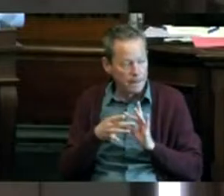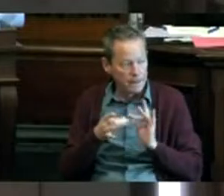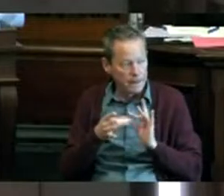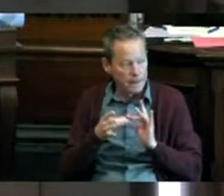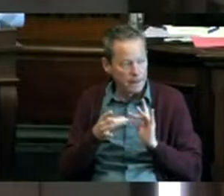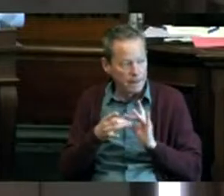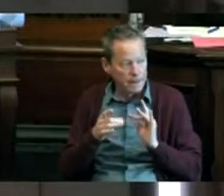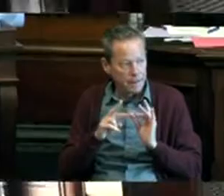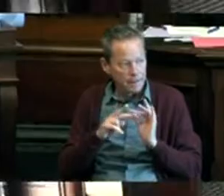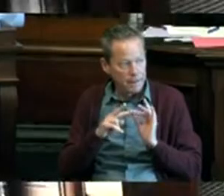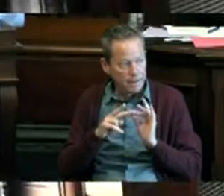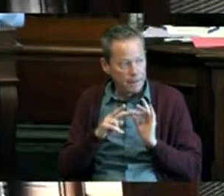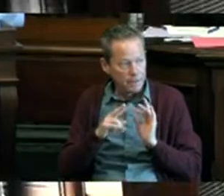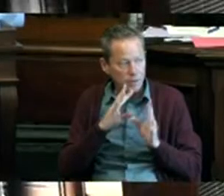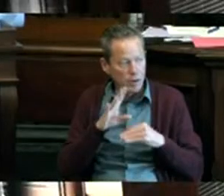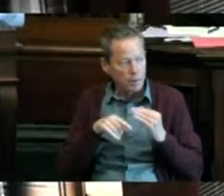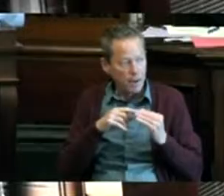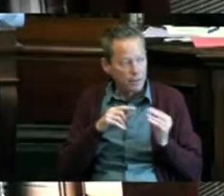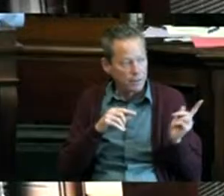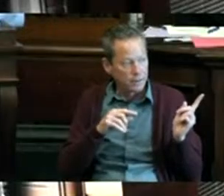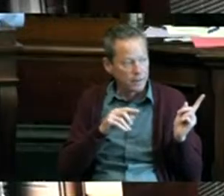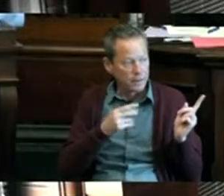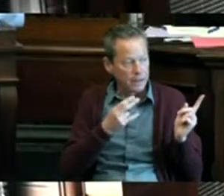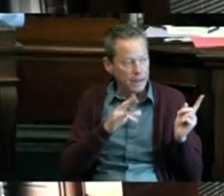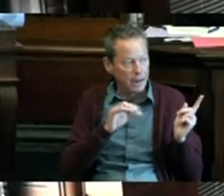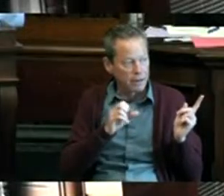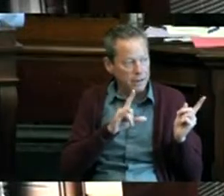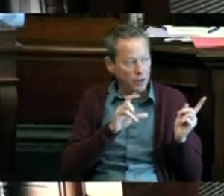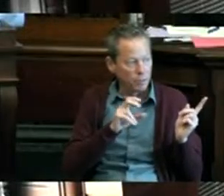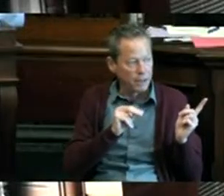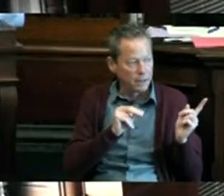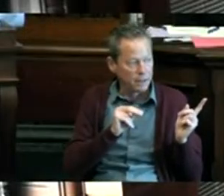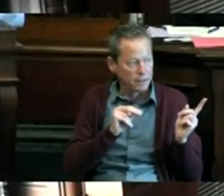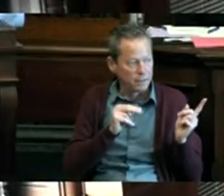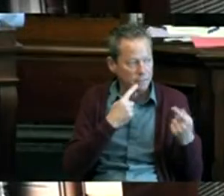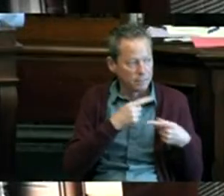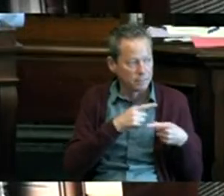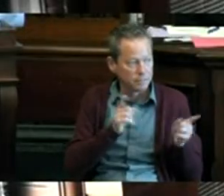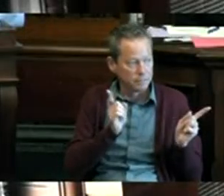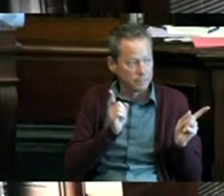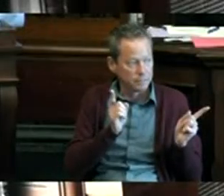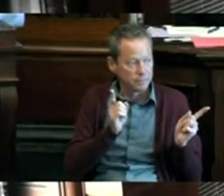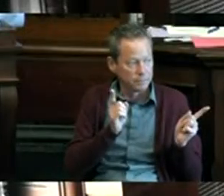comments or concerns, can you opine on Vice President Harris